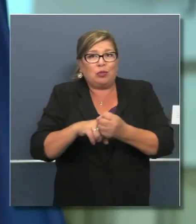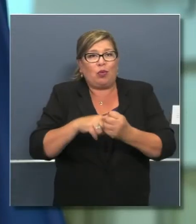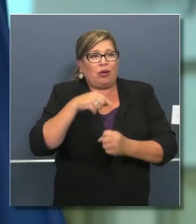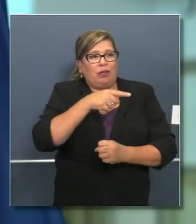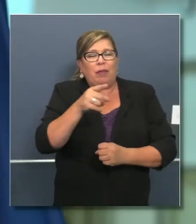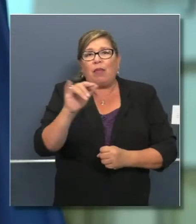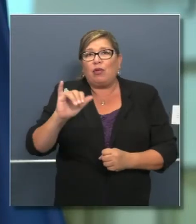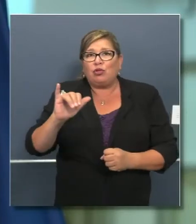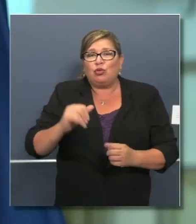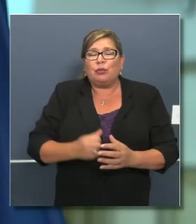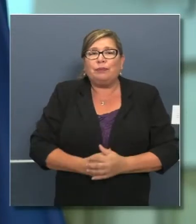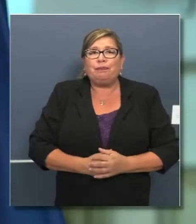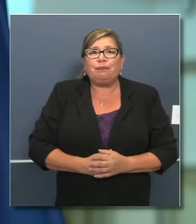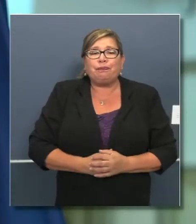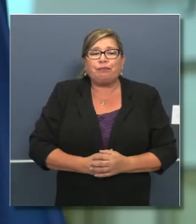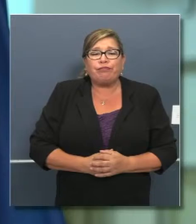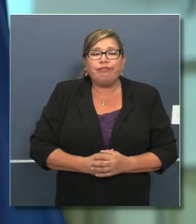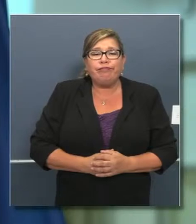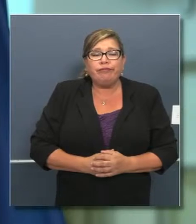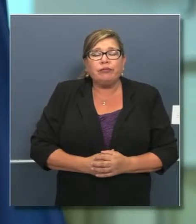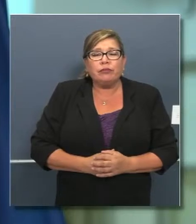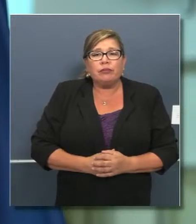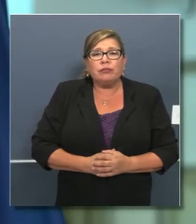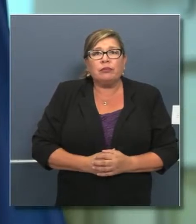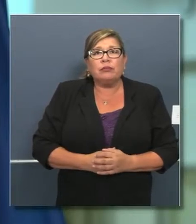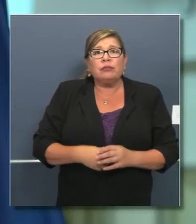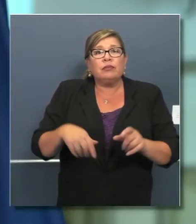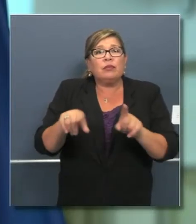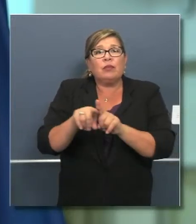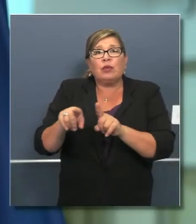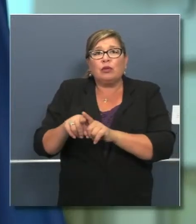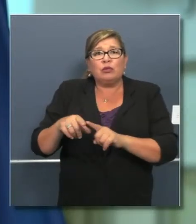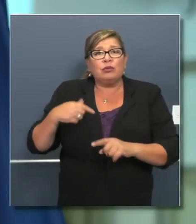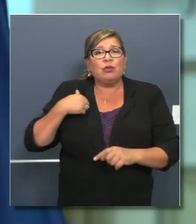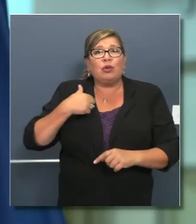also folks to know that we have the back of local elected officials we don't have to always agree on